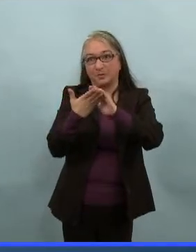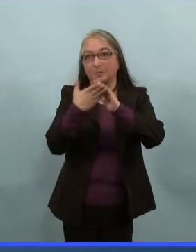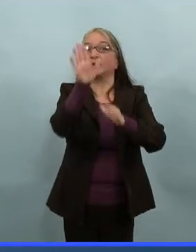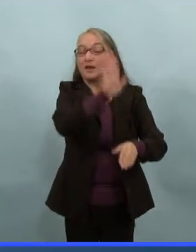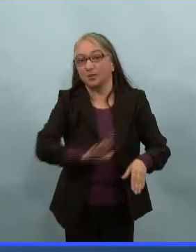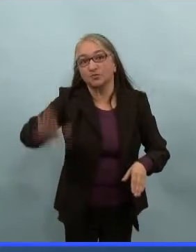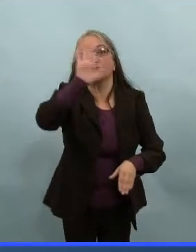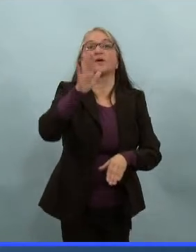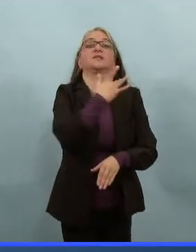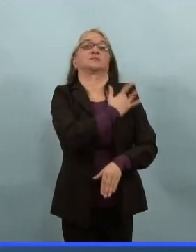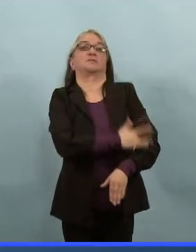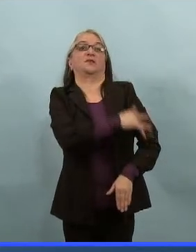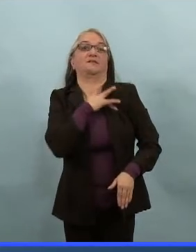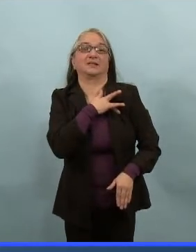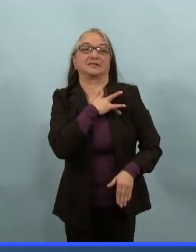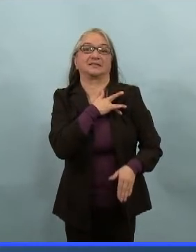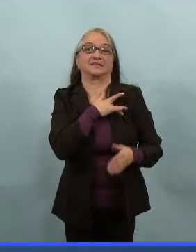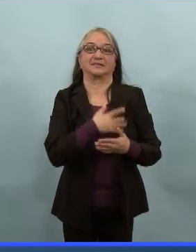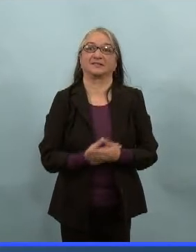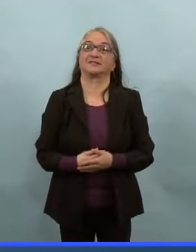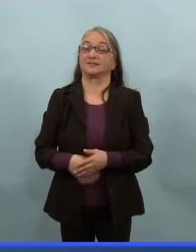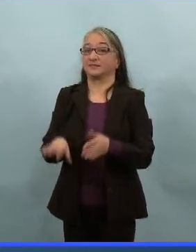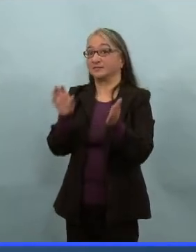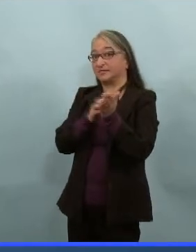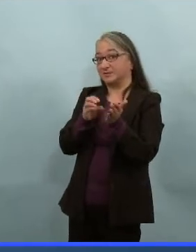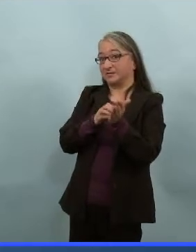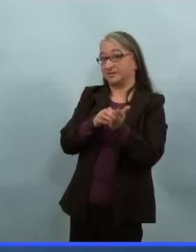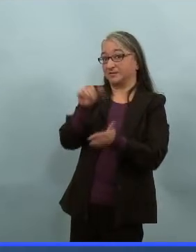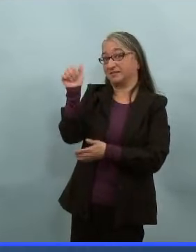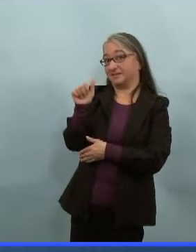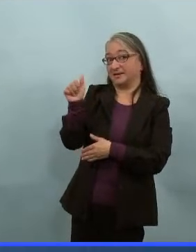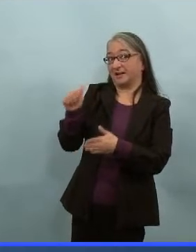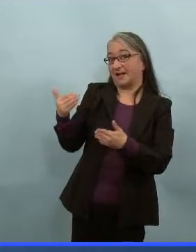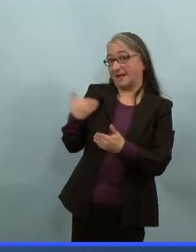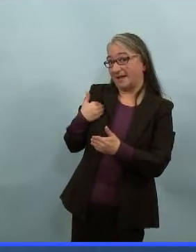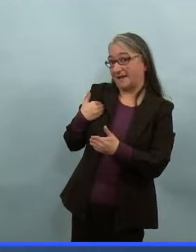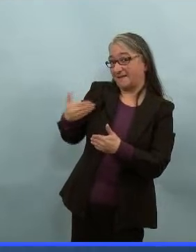dr atwell do you have a sense today on the number of or the number or percentage of